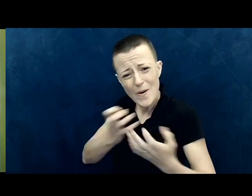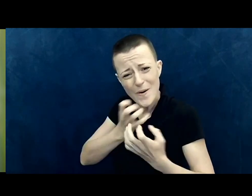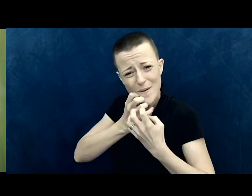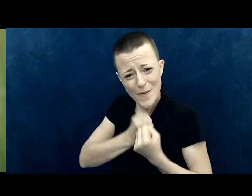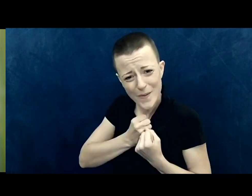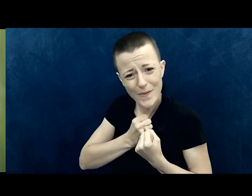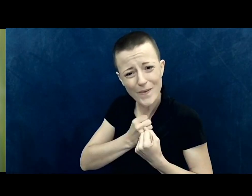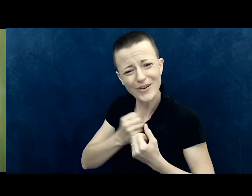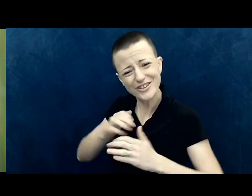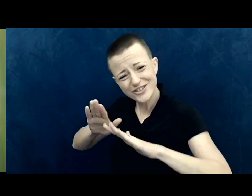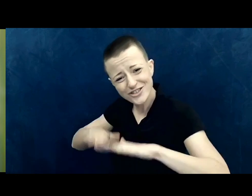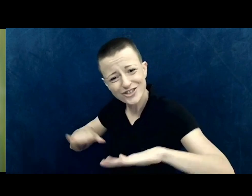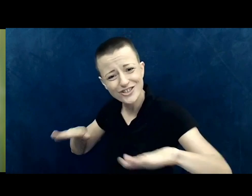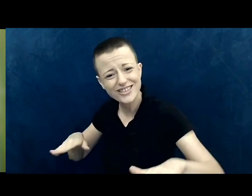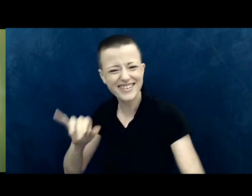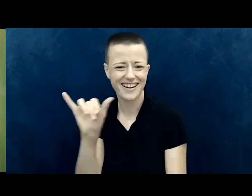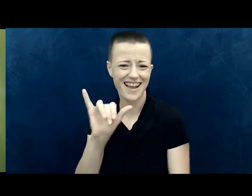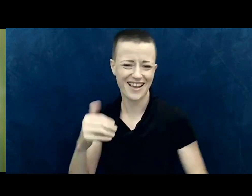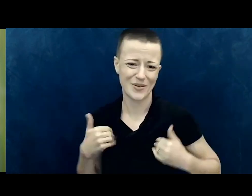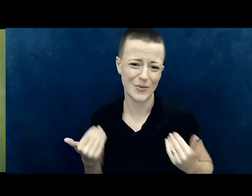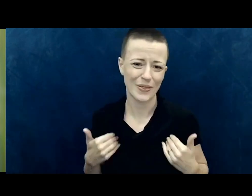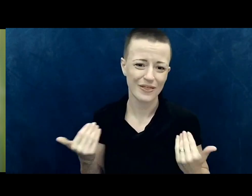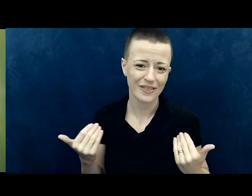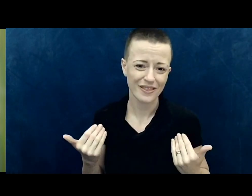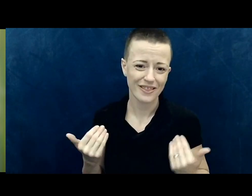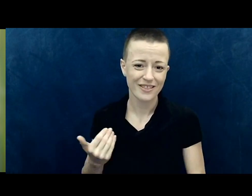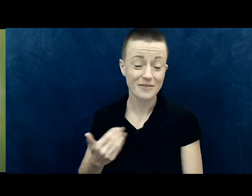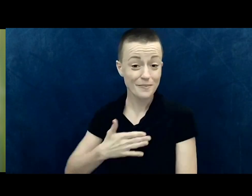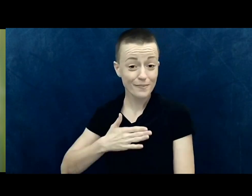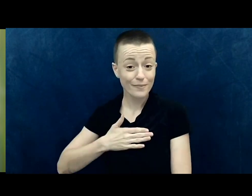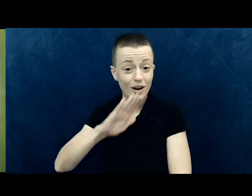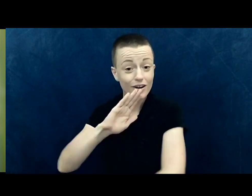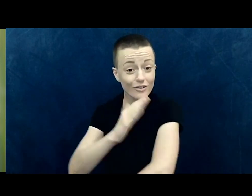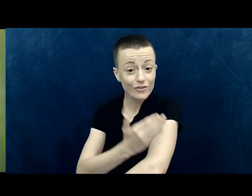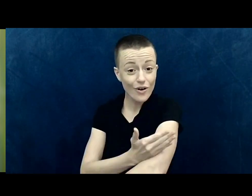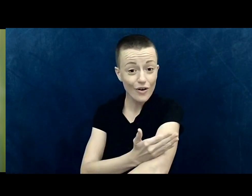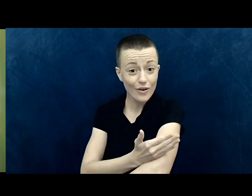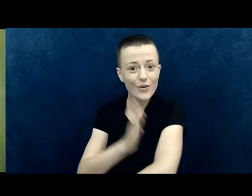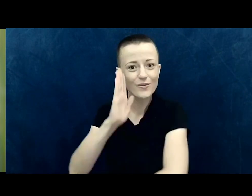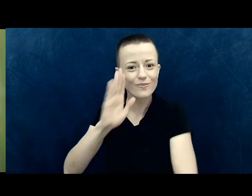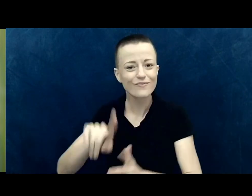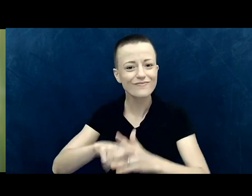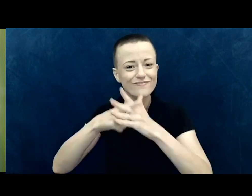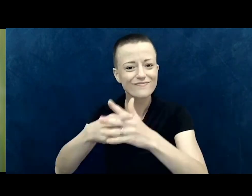children and youth. I have a daughter starting grade seven this year - and like so many of your students